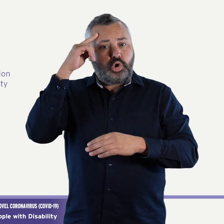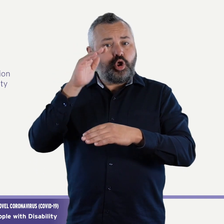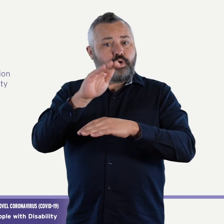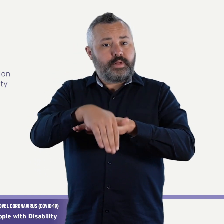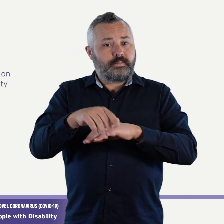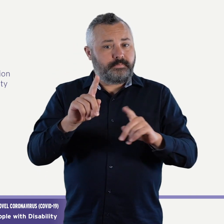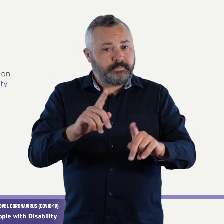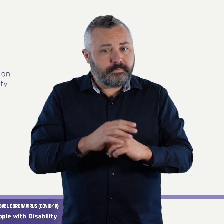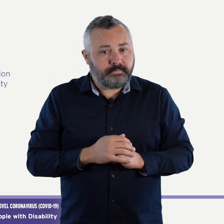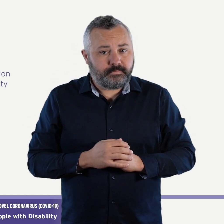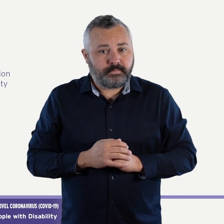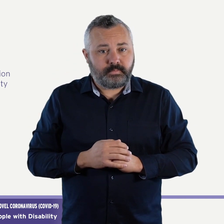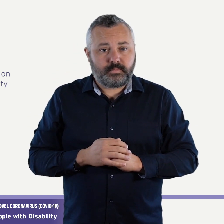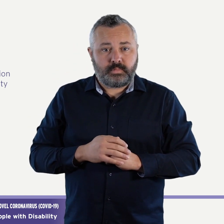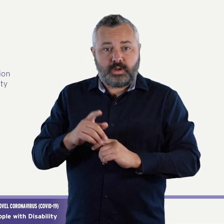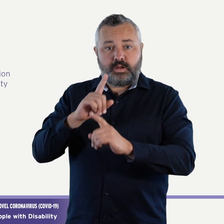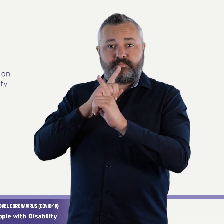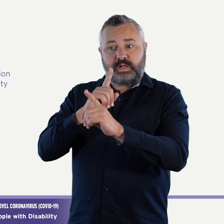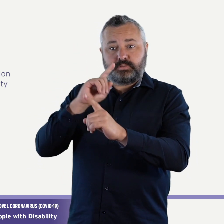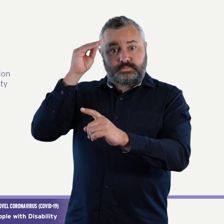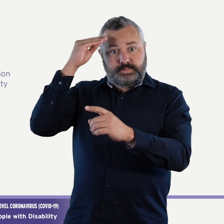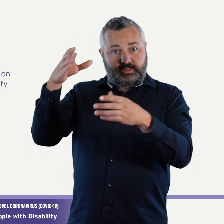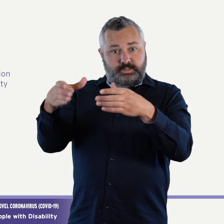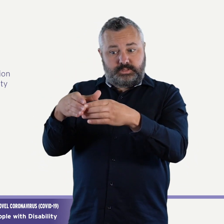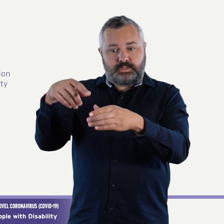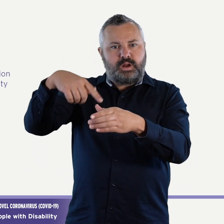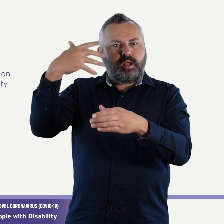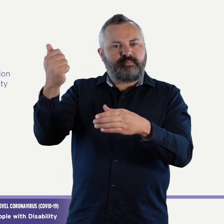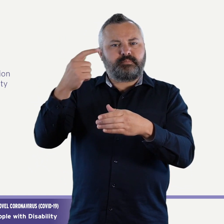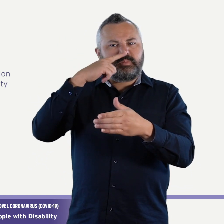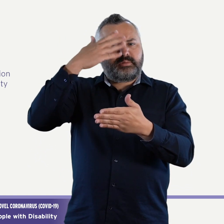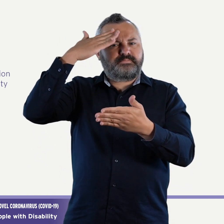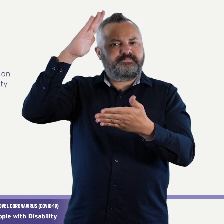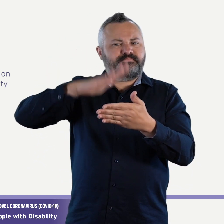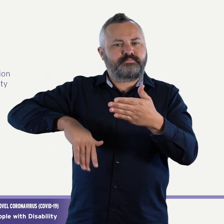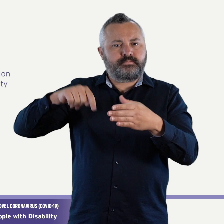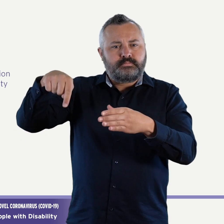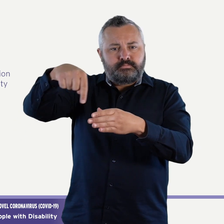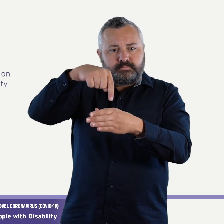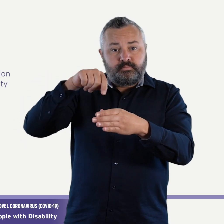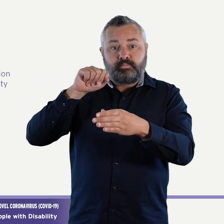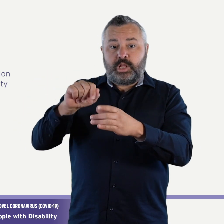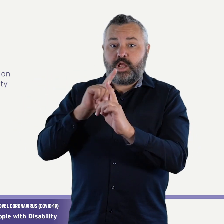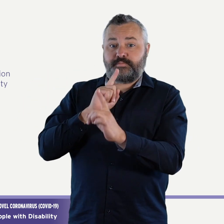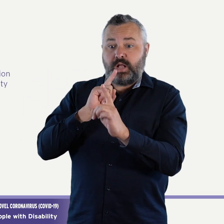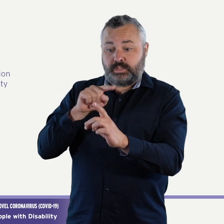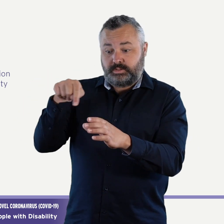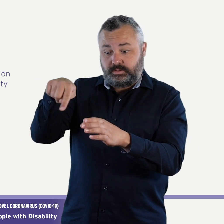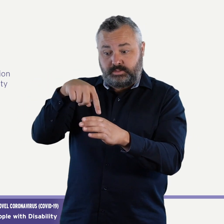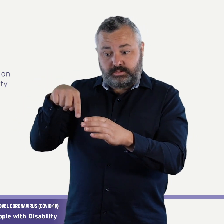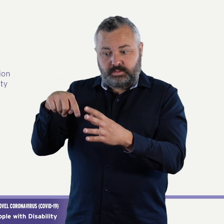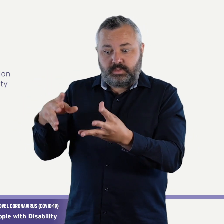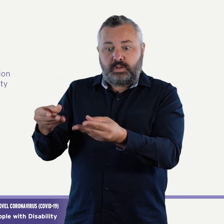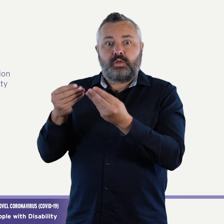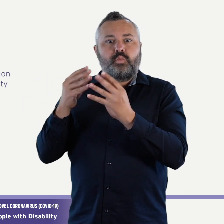We would need to think over: Expert advice from Advisory Committee members will be used as a vehicle for consultation between key -